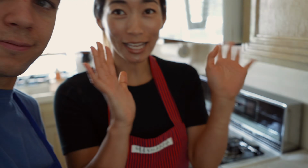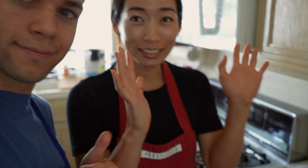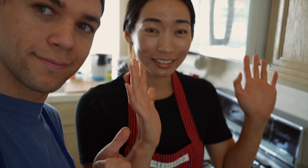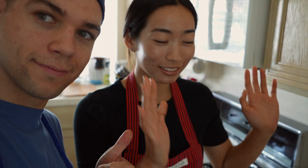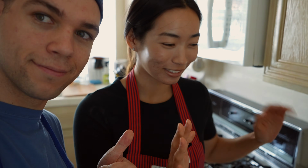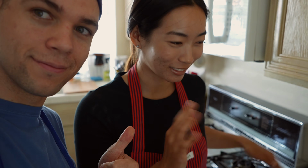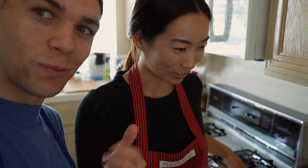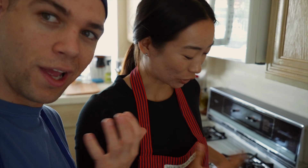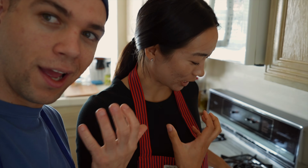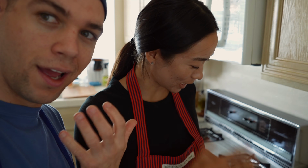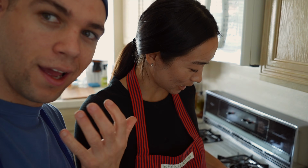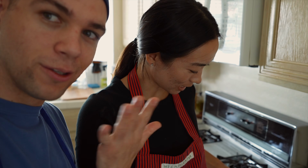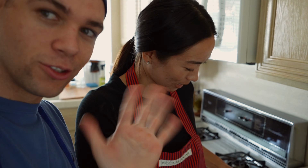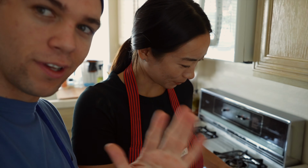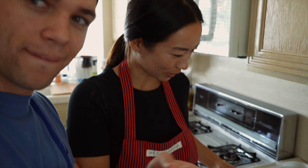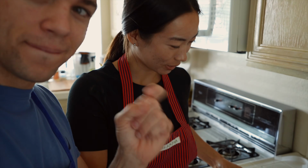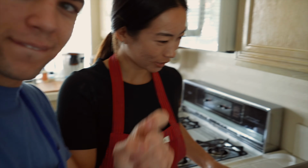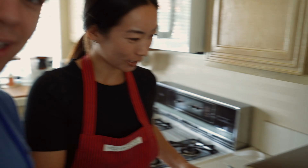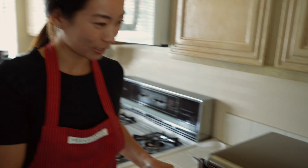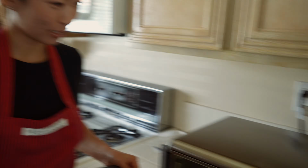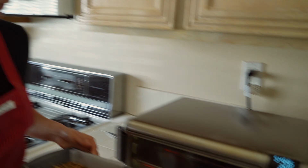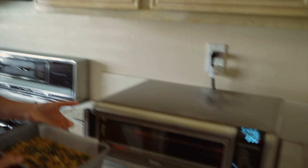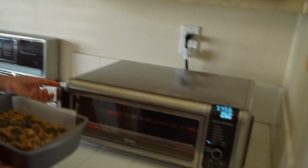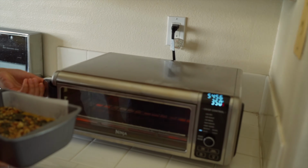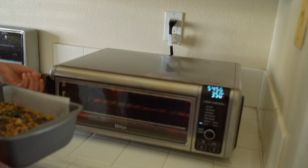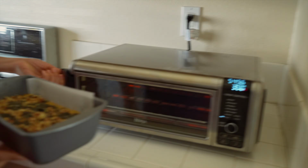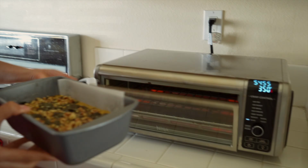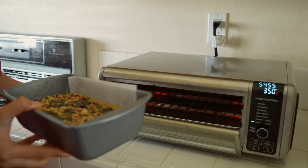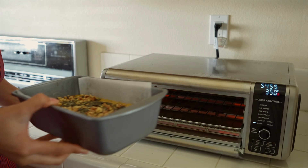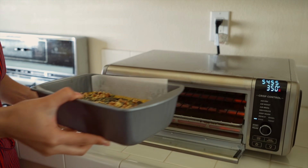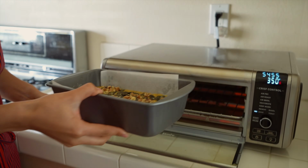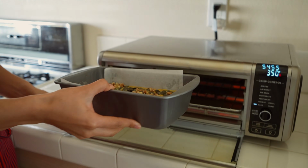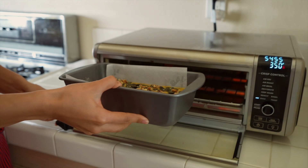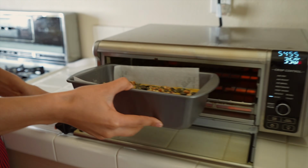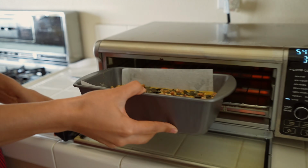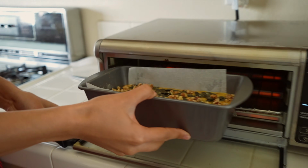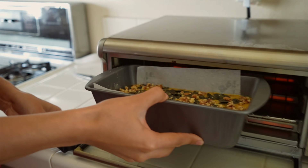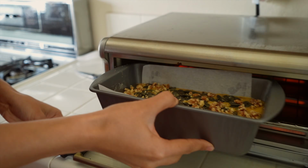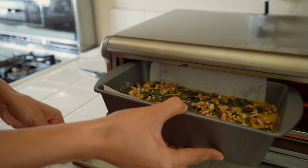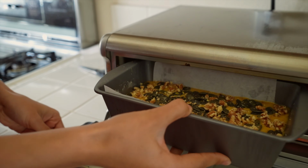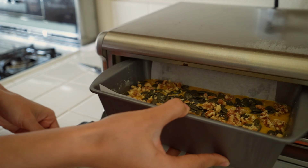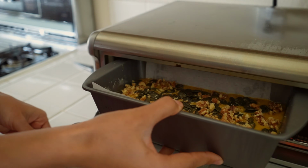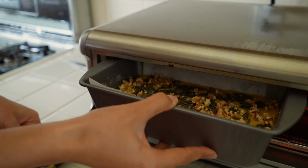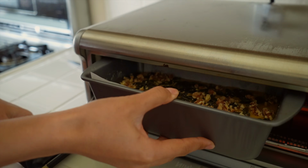E: done! R: Wow it's done fast E: super quick just put it in